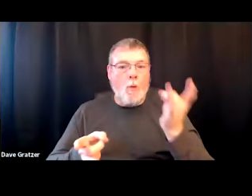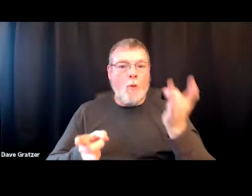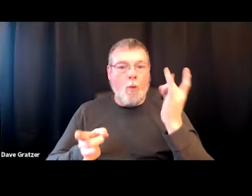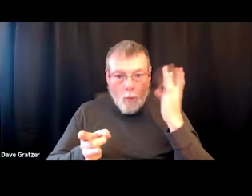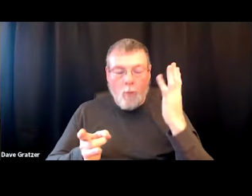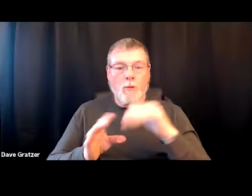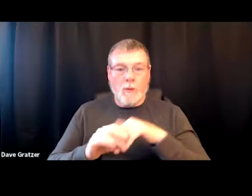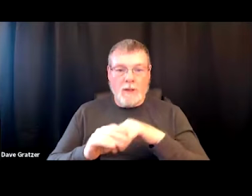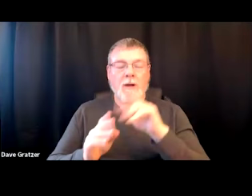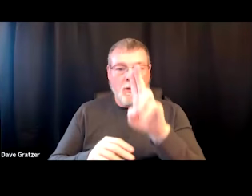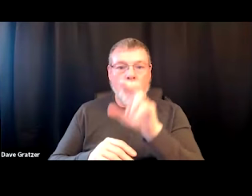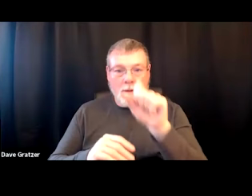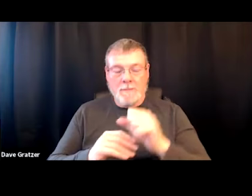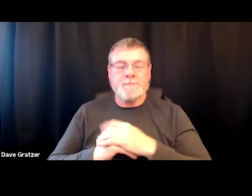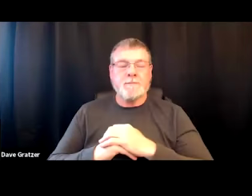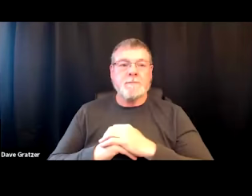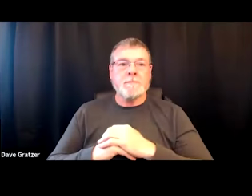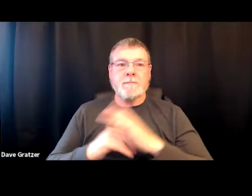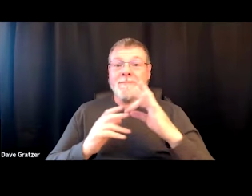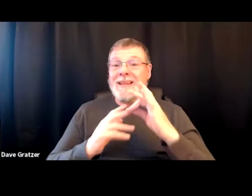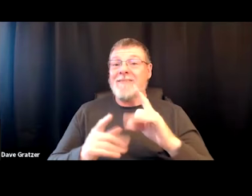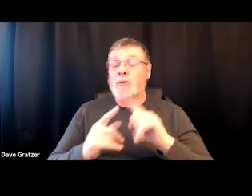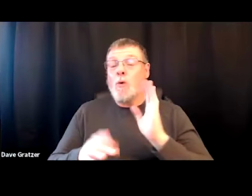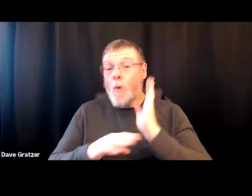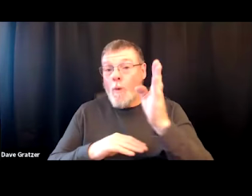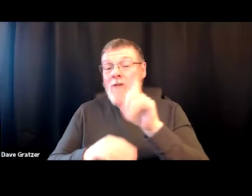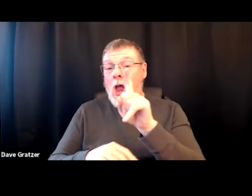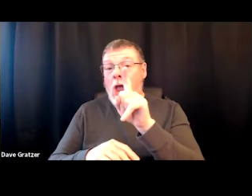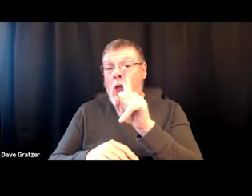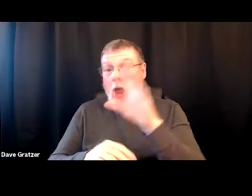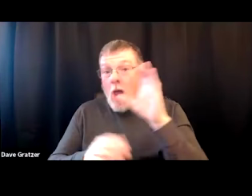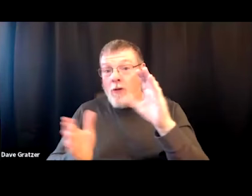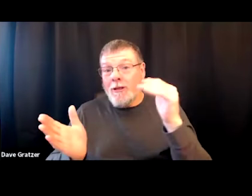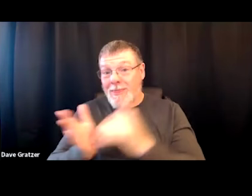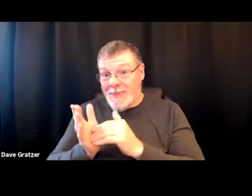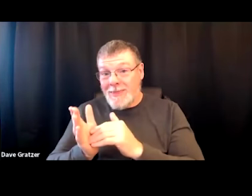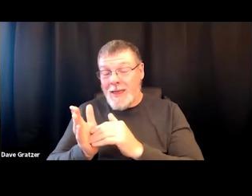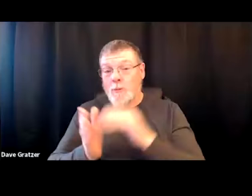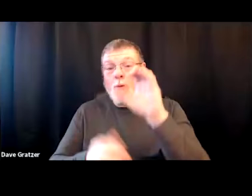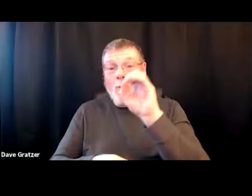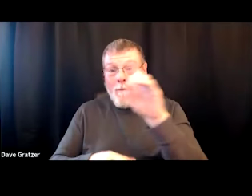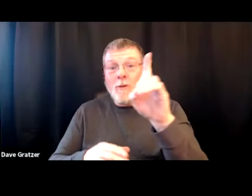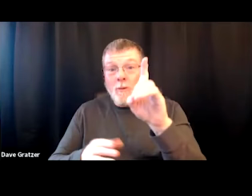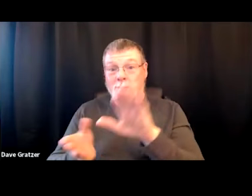leading to over 100,000 overdose deaths in the US in previous years,